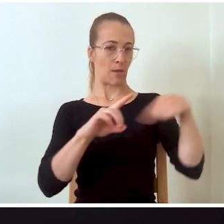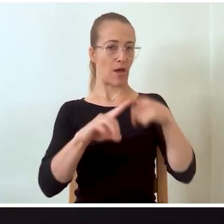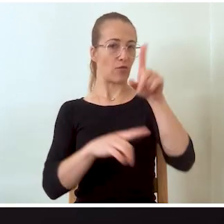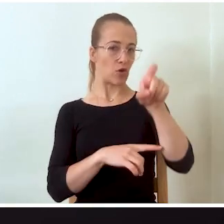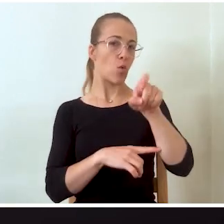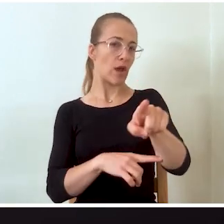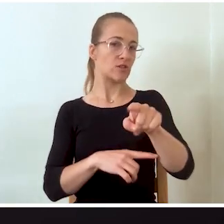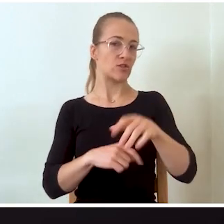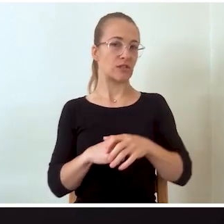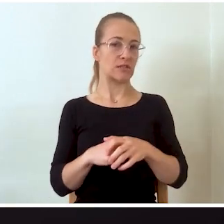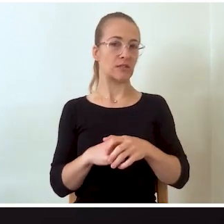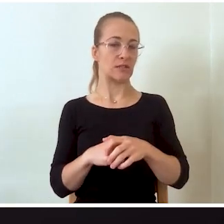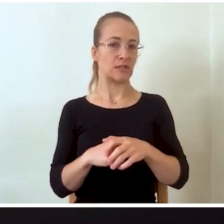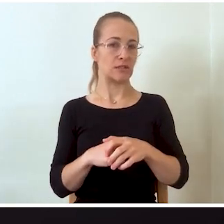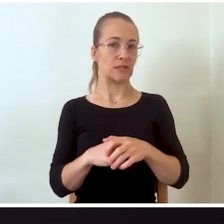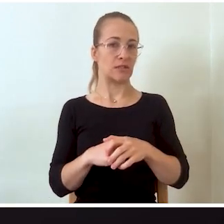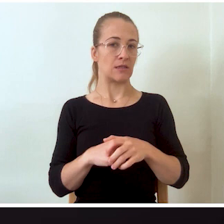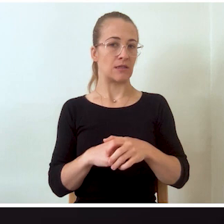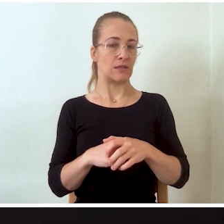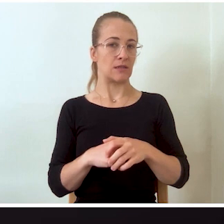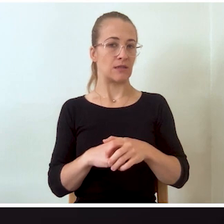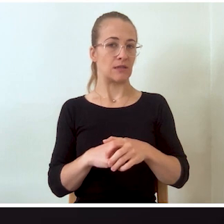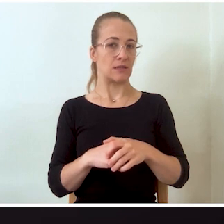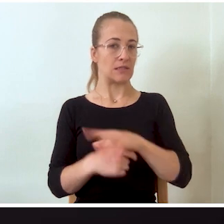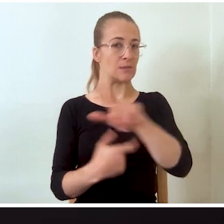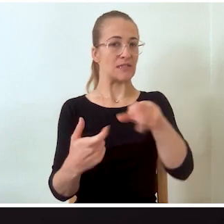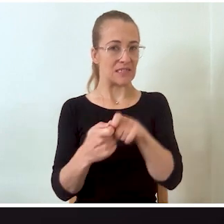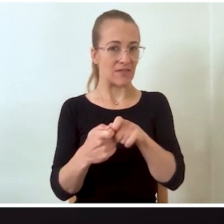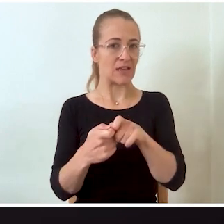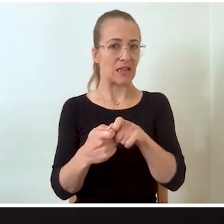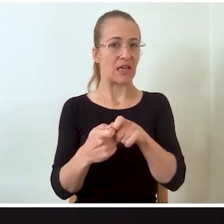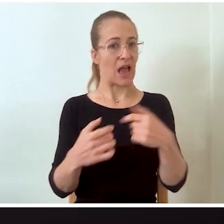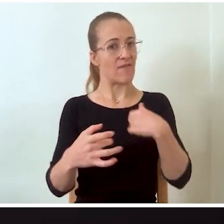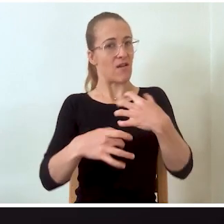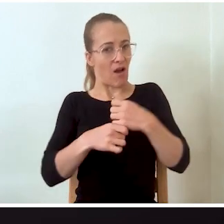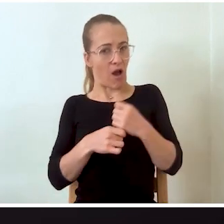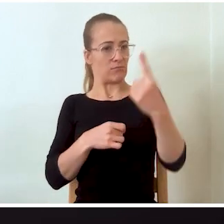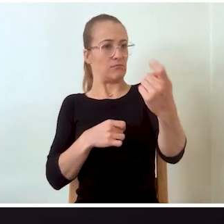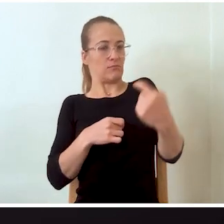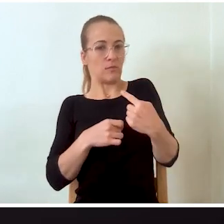that I've had specifically to me, and one of them is where do I start?